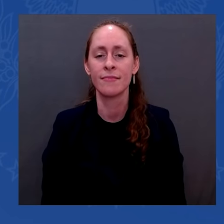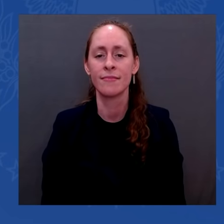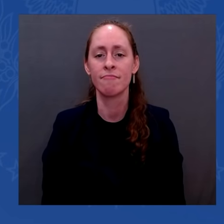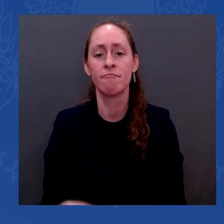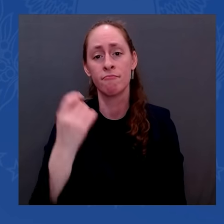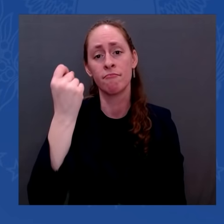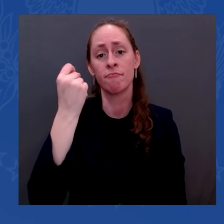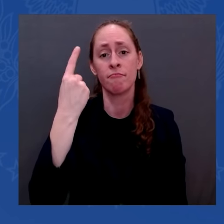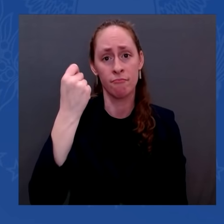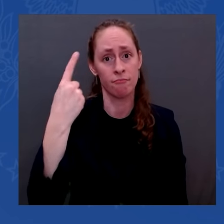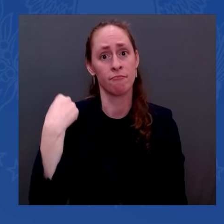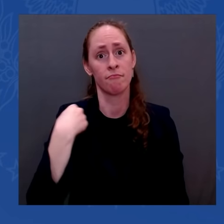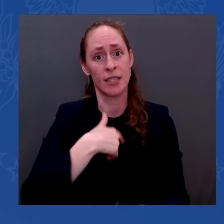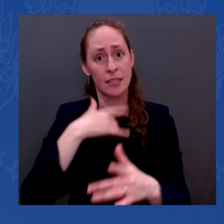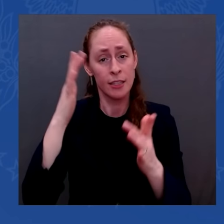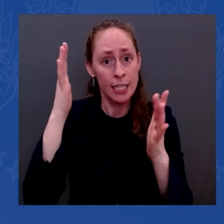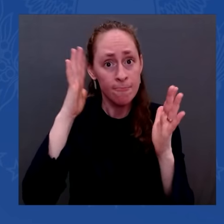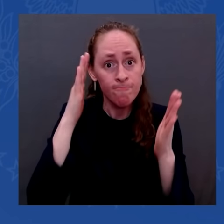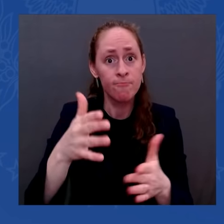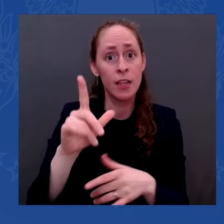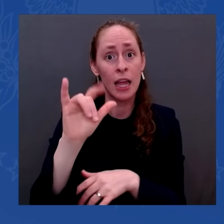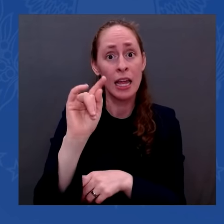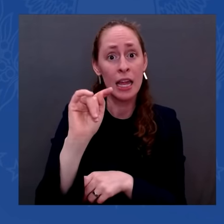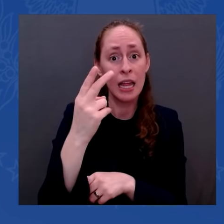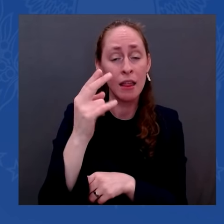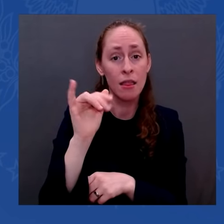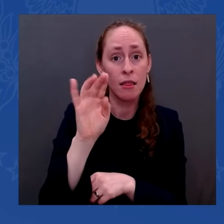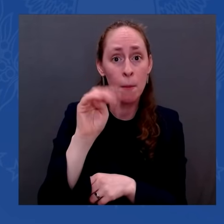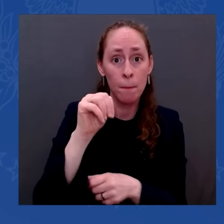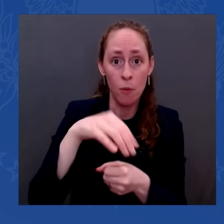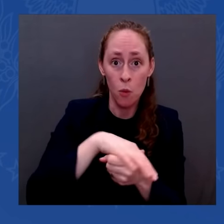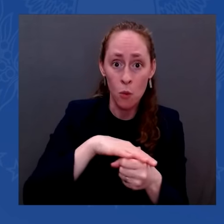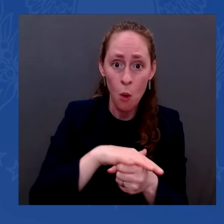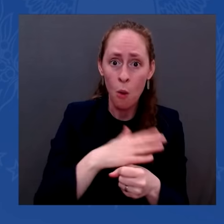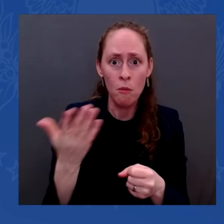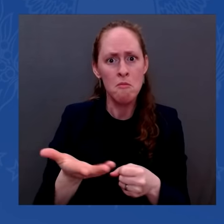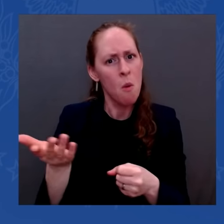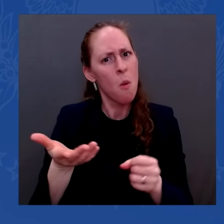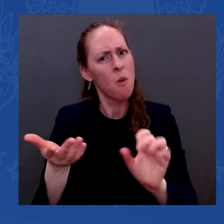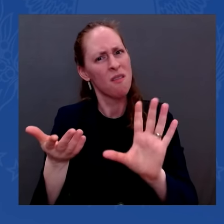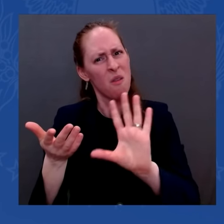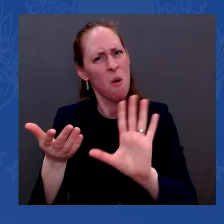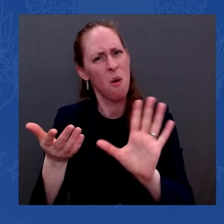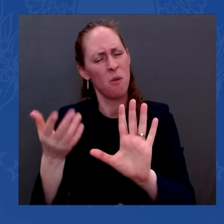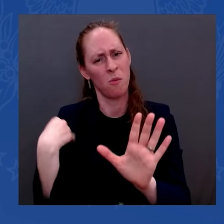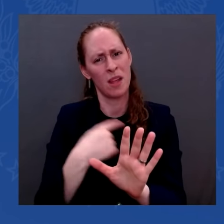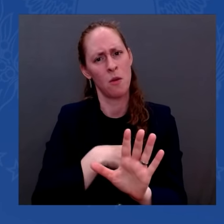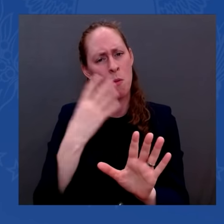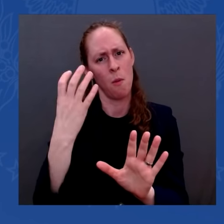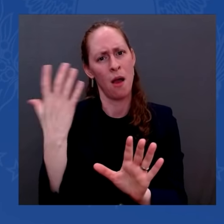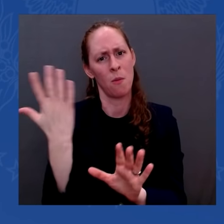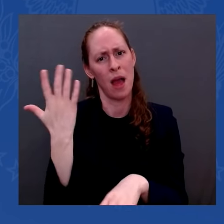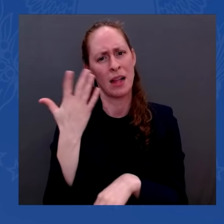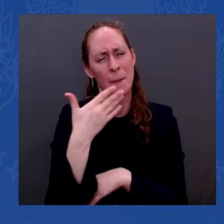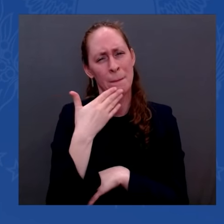of lithium in the United States, using the world's most environmentally friendly technology,